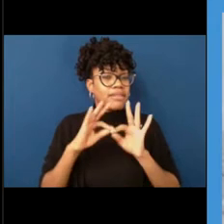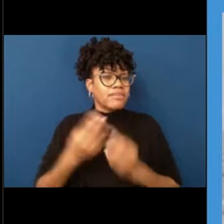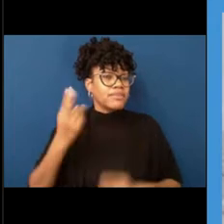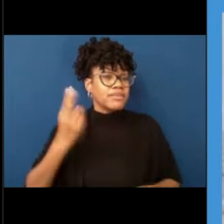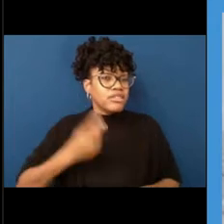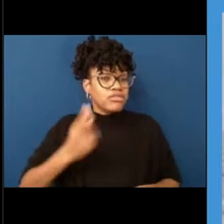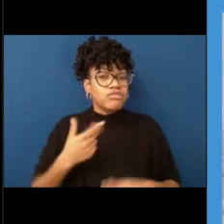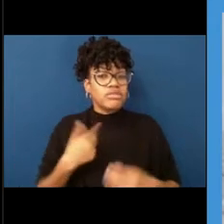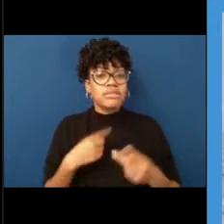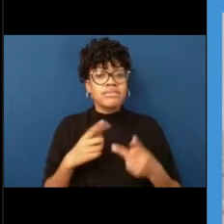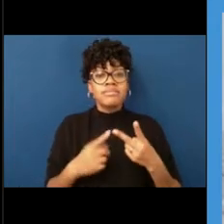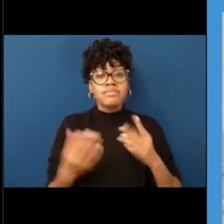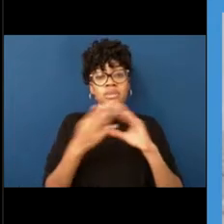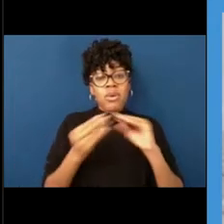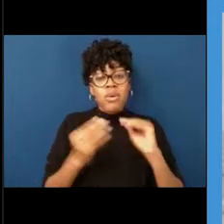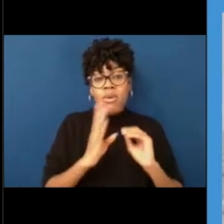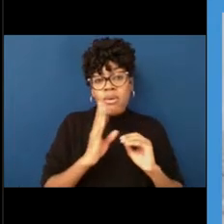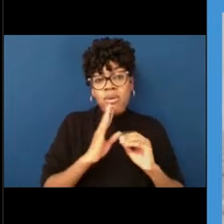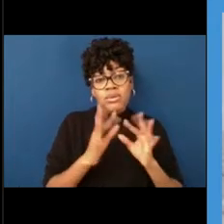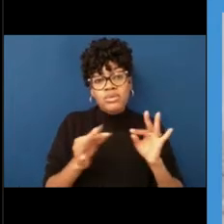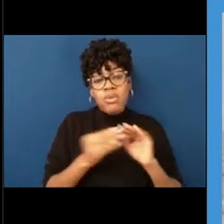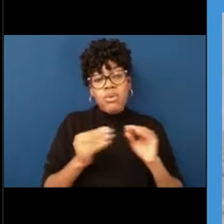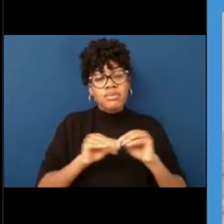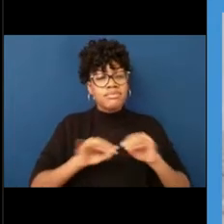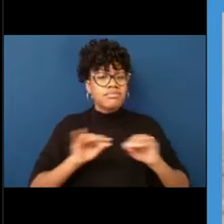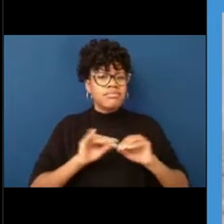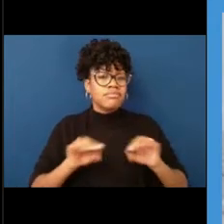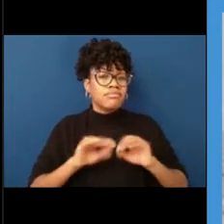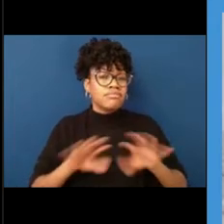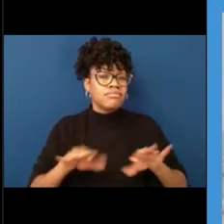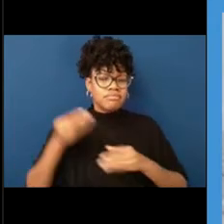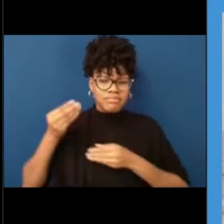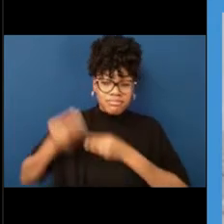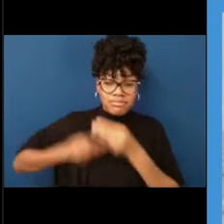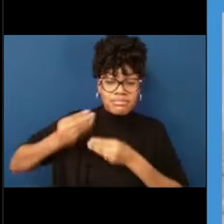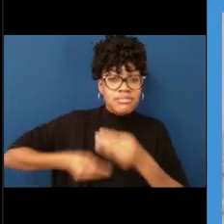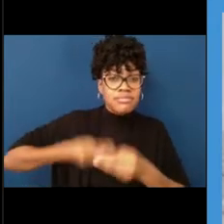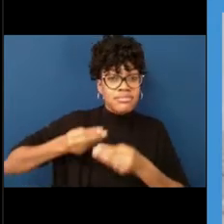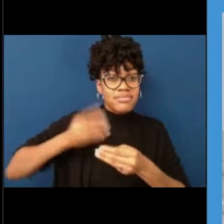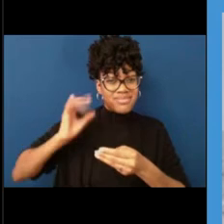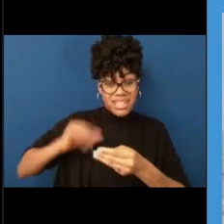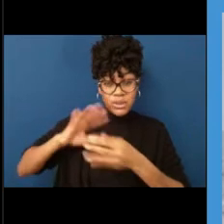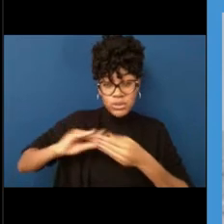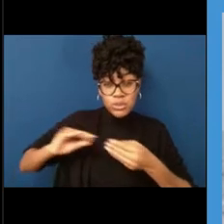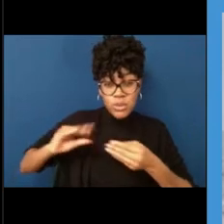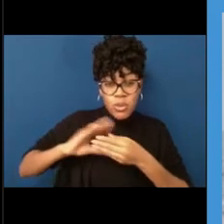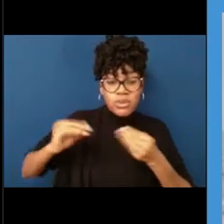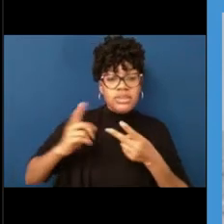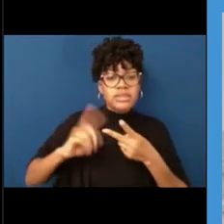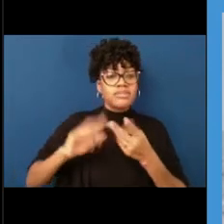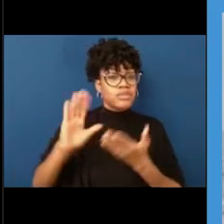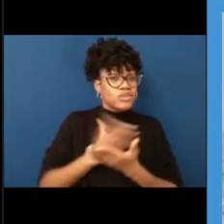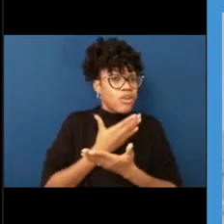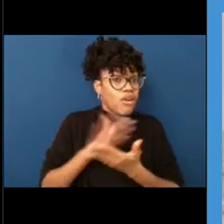including the stories, the songs, and the chants, where an abundance of traditional ecological knowledge